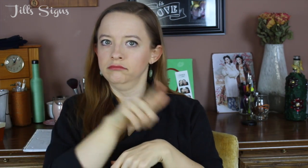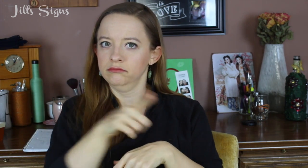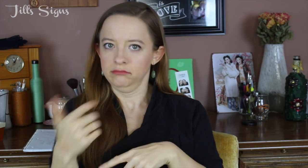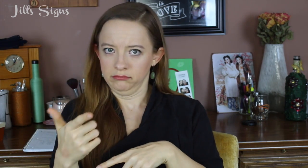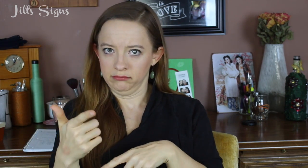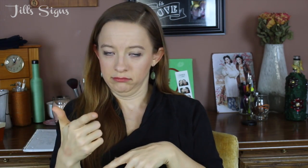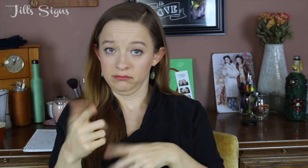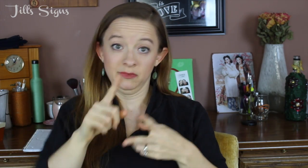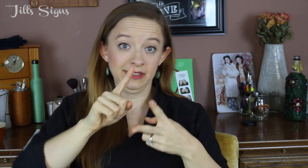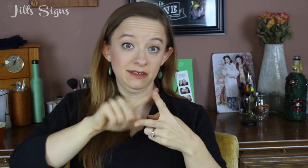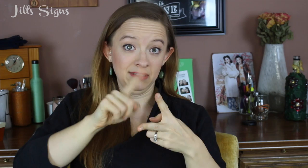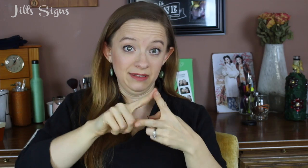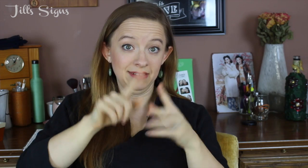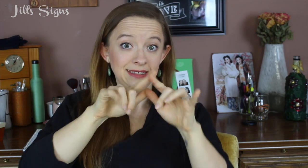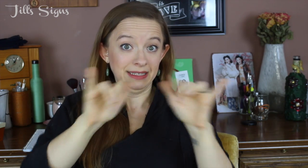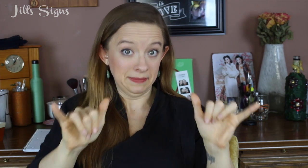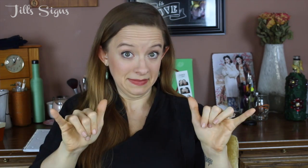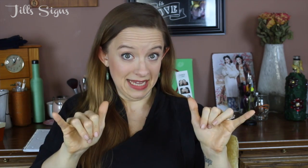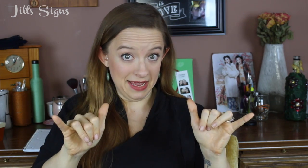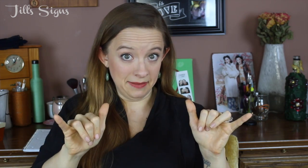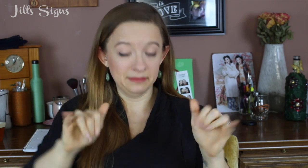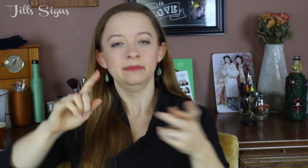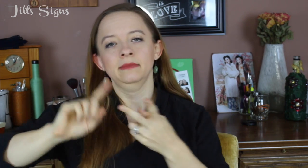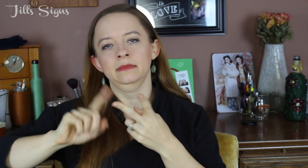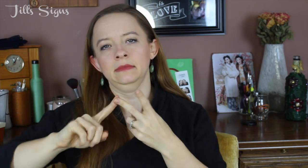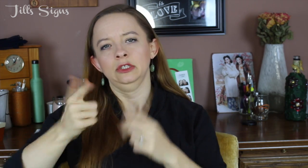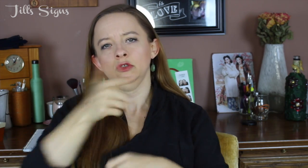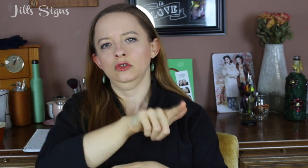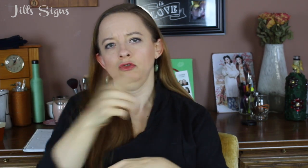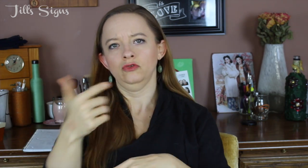So forth, so in simultaneous it's the same time,